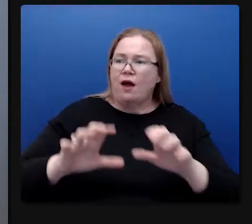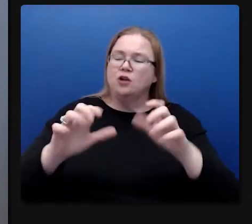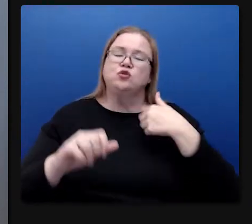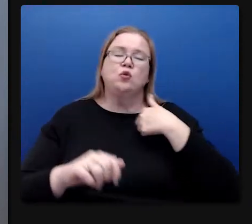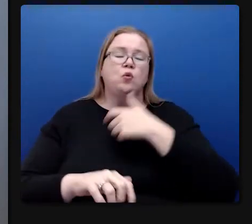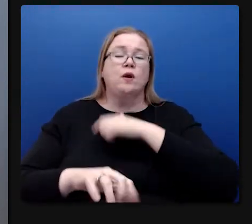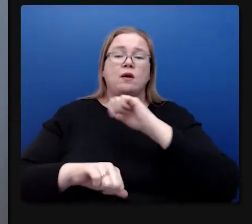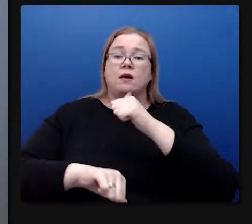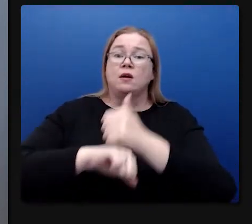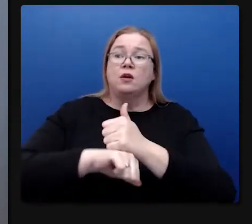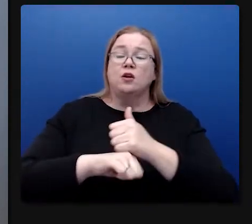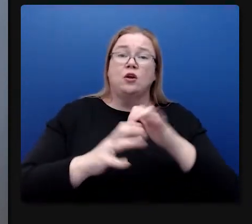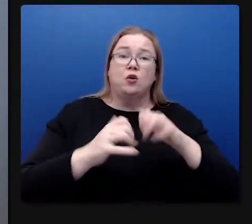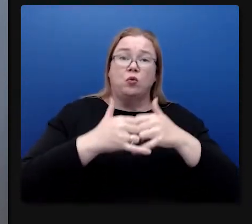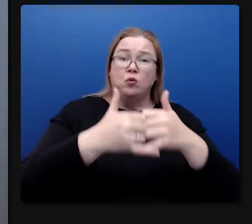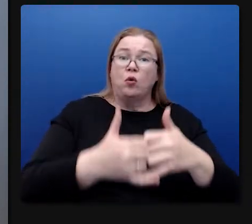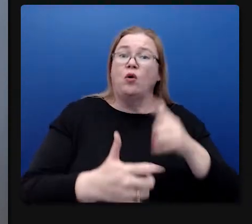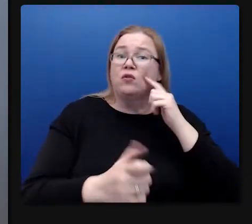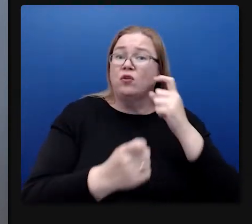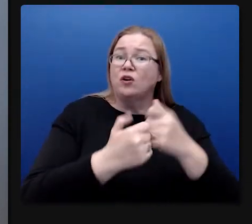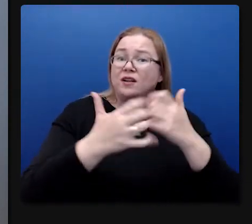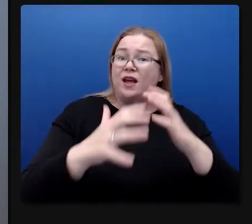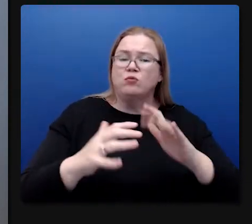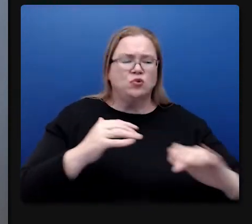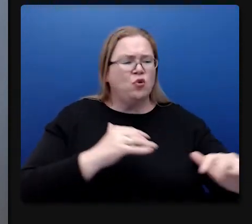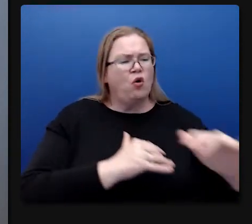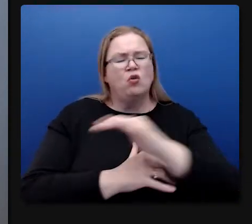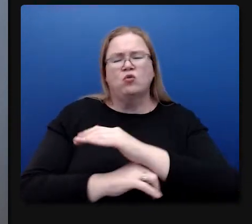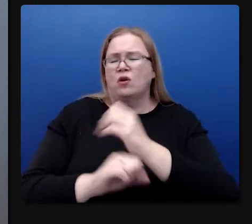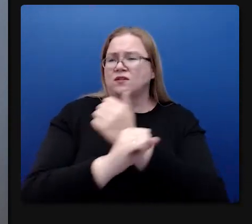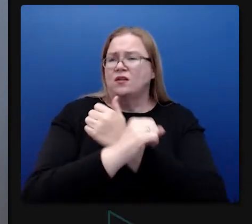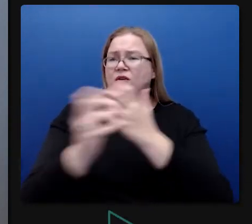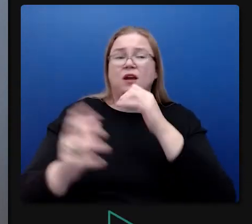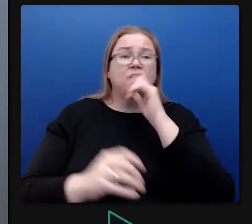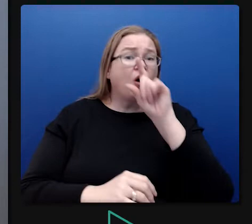we can create rewards for gamers all across the board, not just related